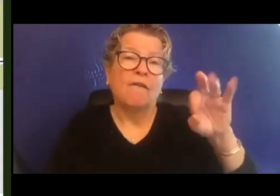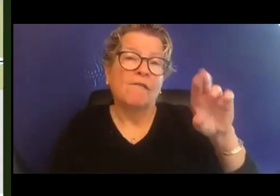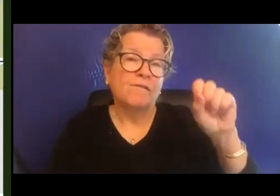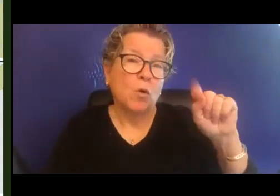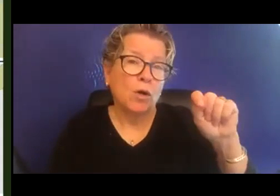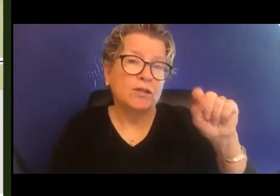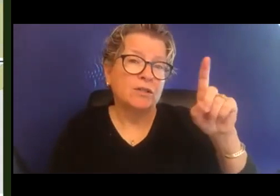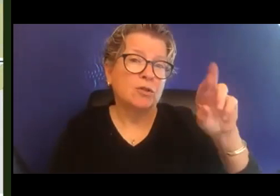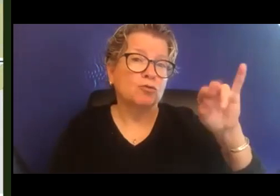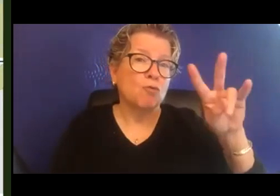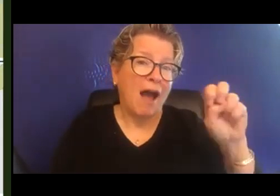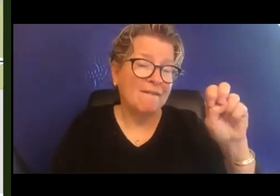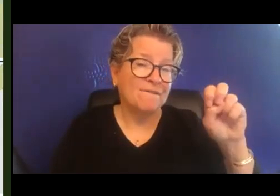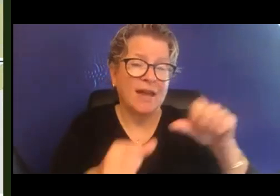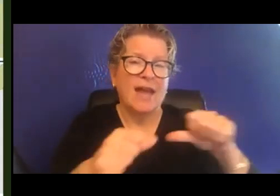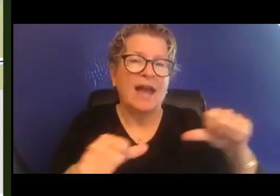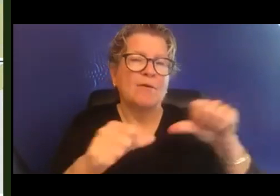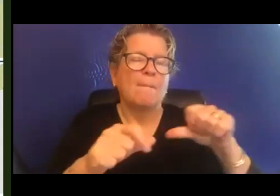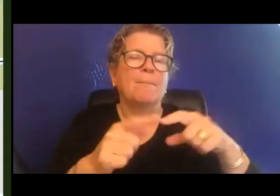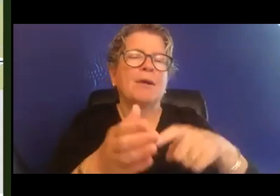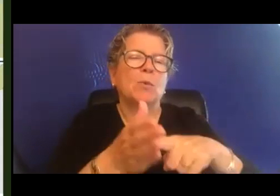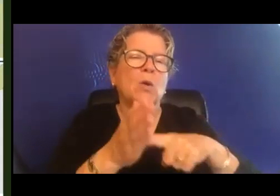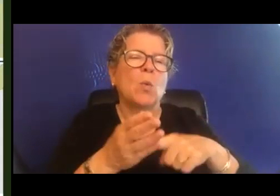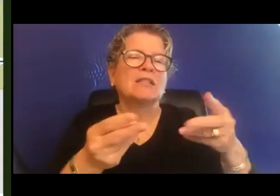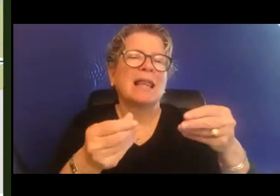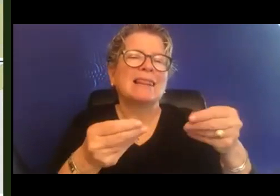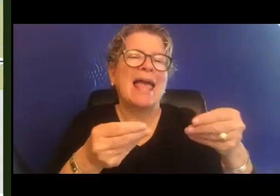That depends on some land exchange and other issues, we